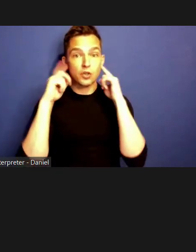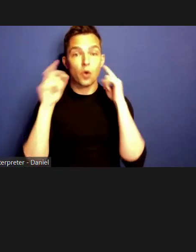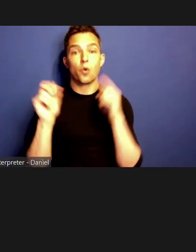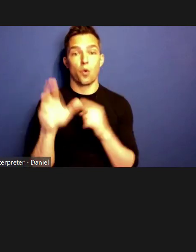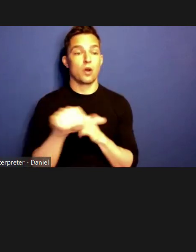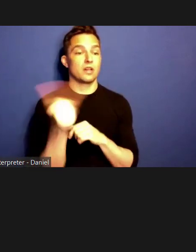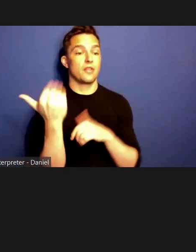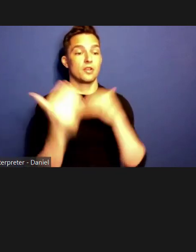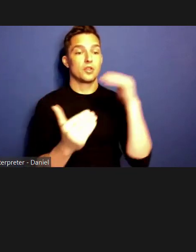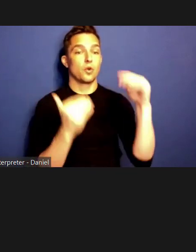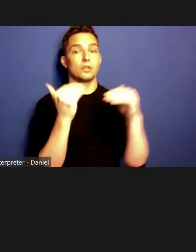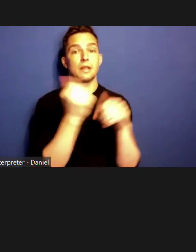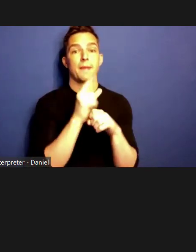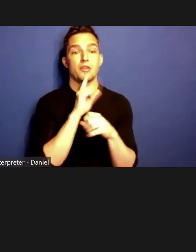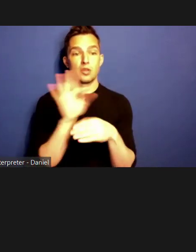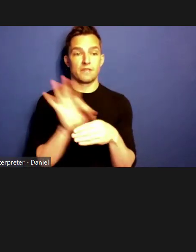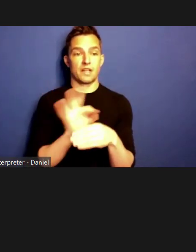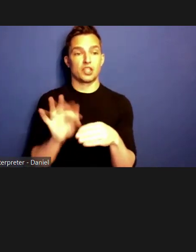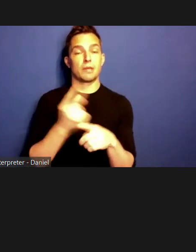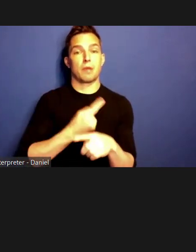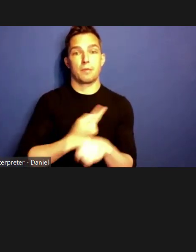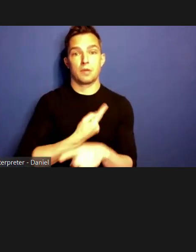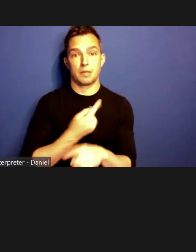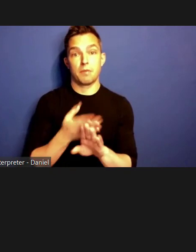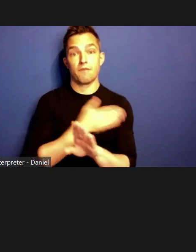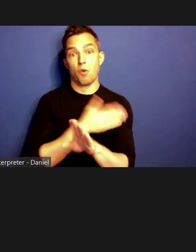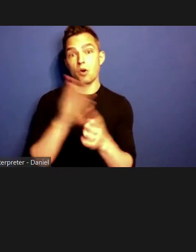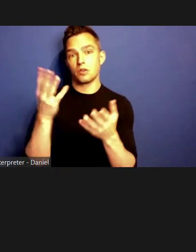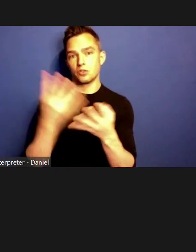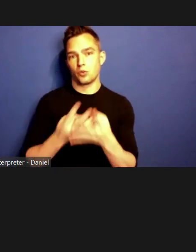screening children. So, be sure to get adult-sized probe covers as well.